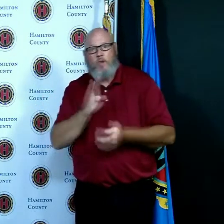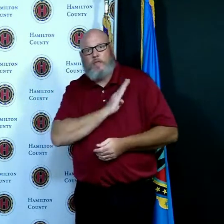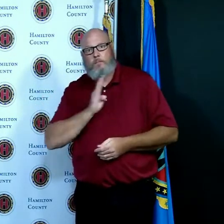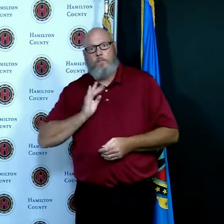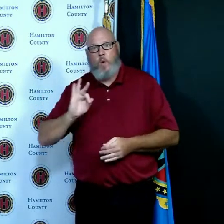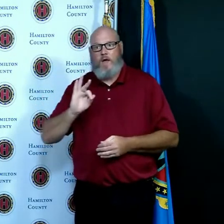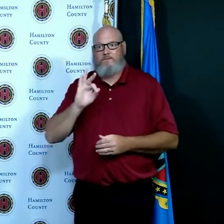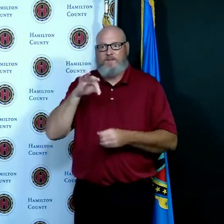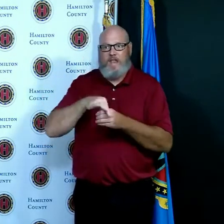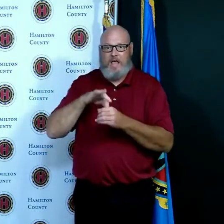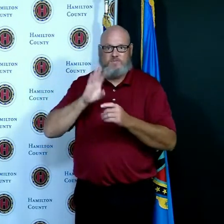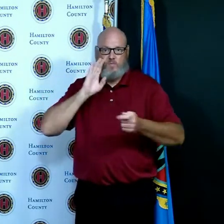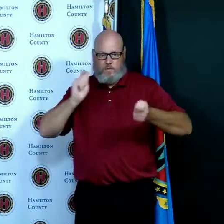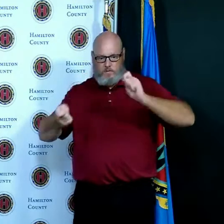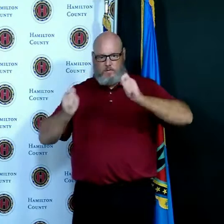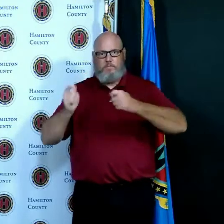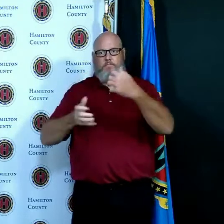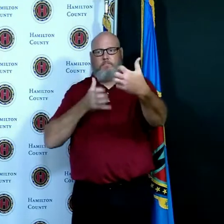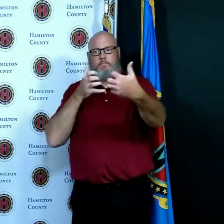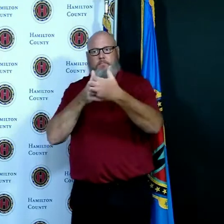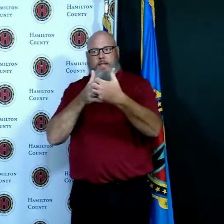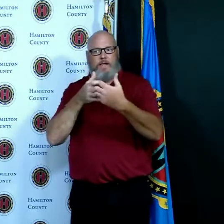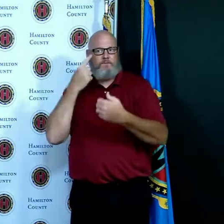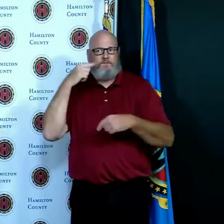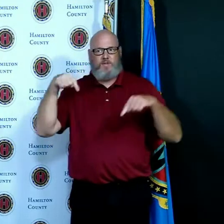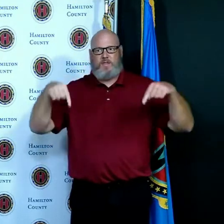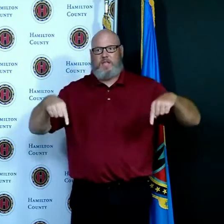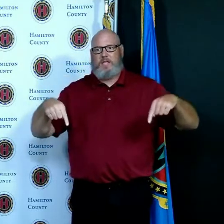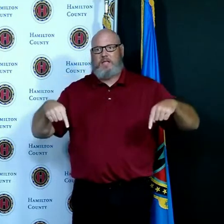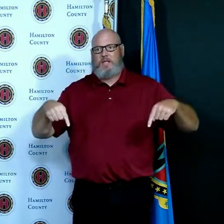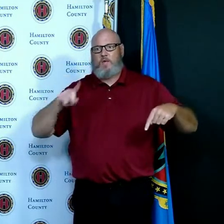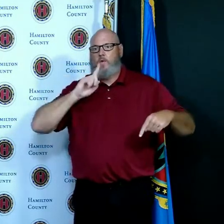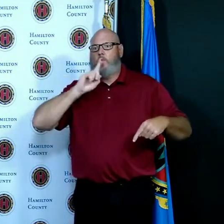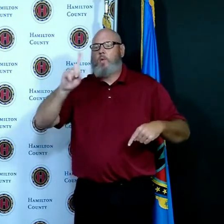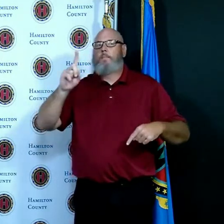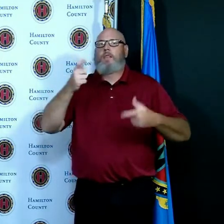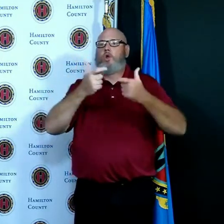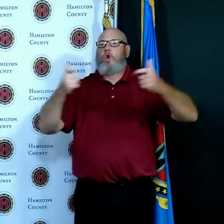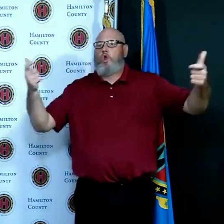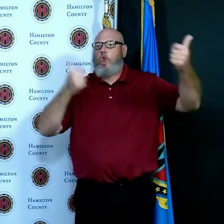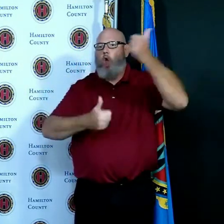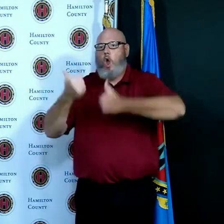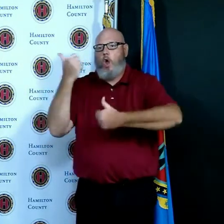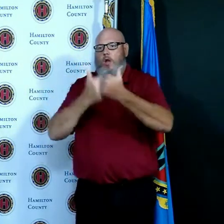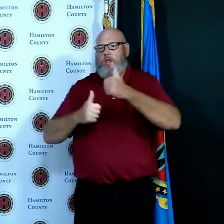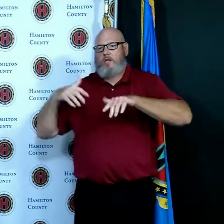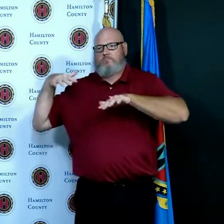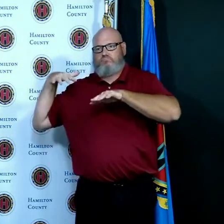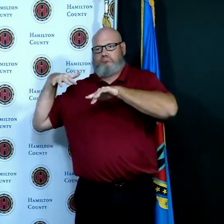what we think is going to be a large population voting early whether it's in person or driving through to drop a ballot in